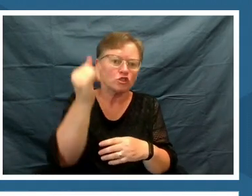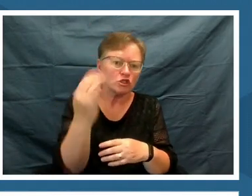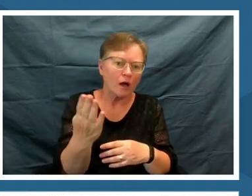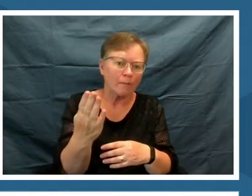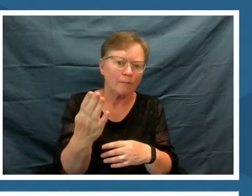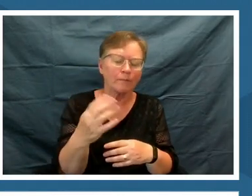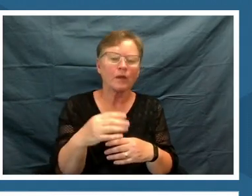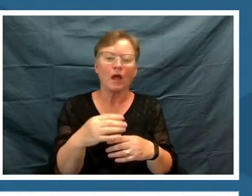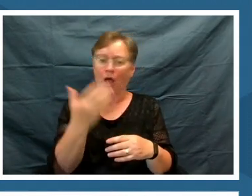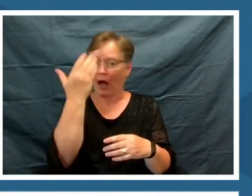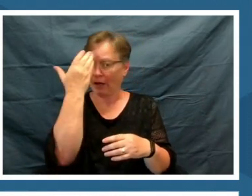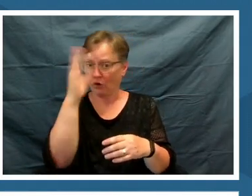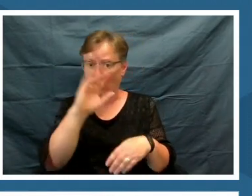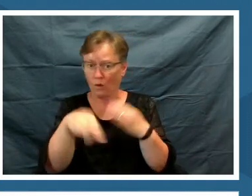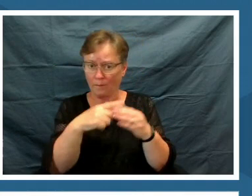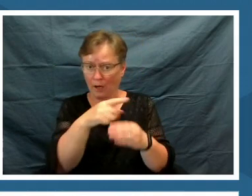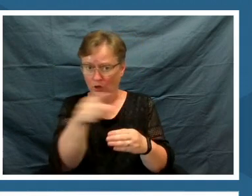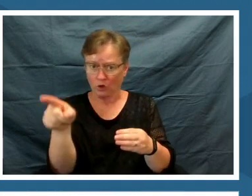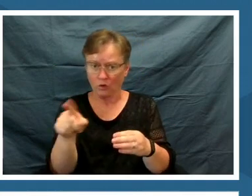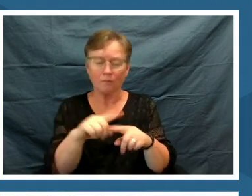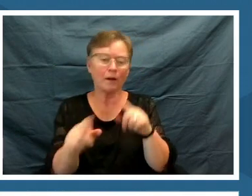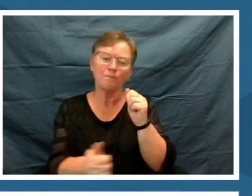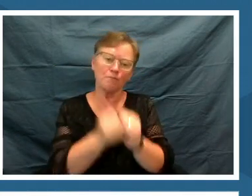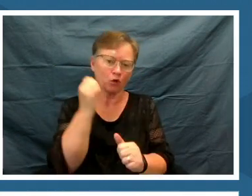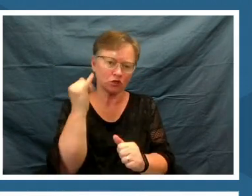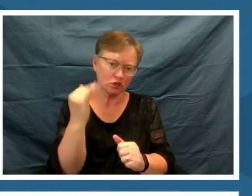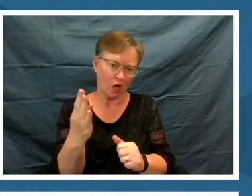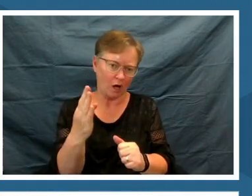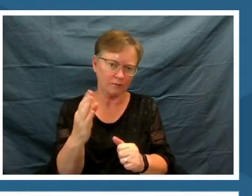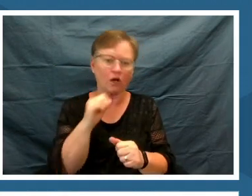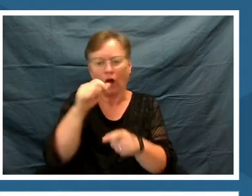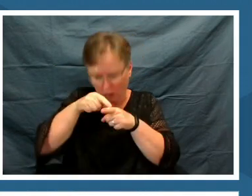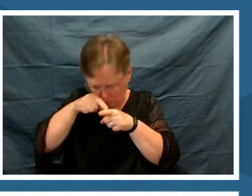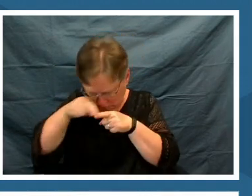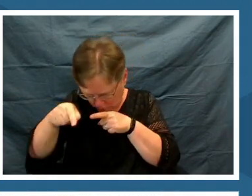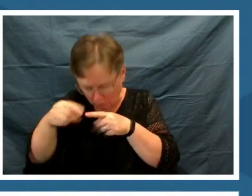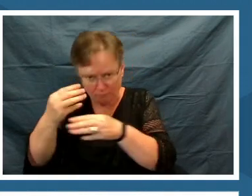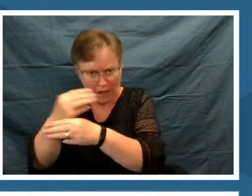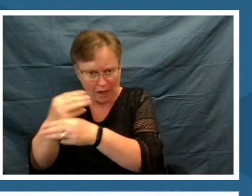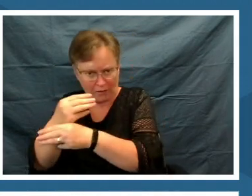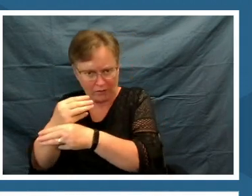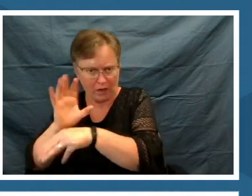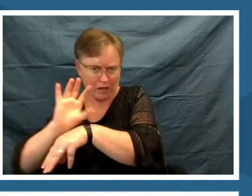jobs do not do mathematics portion of